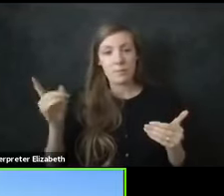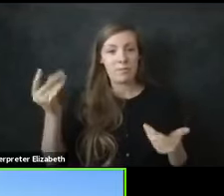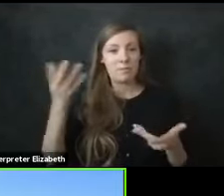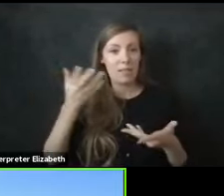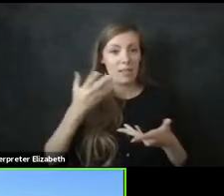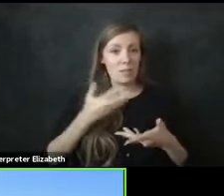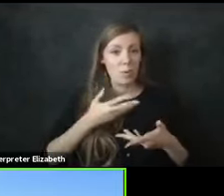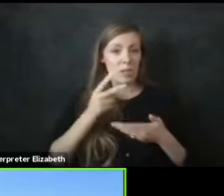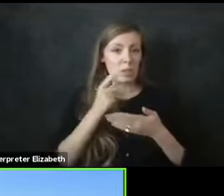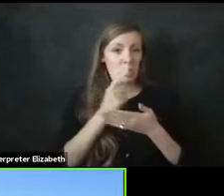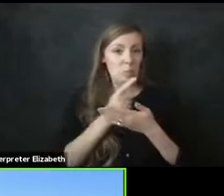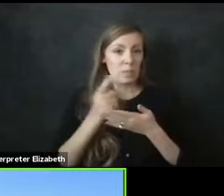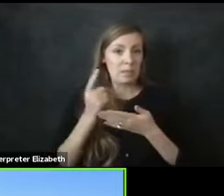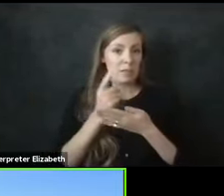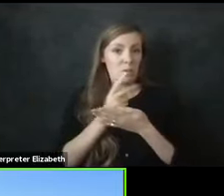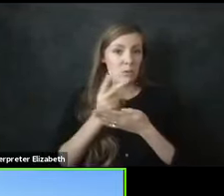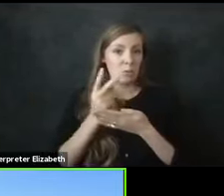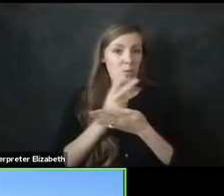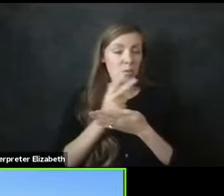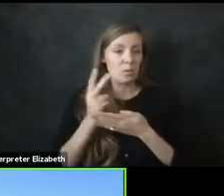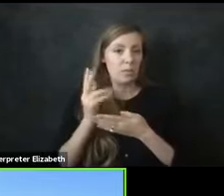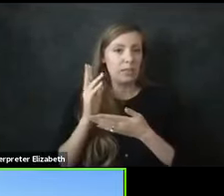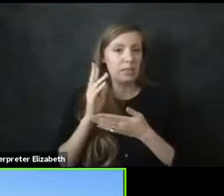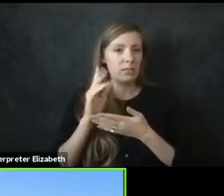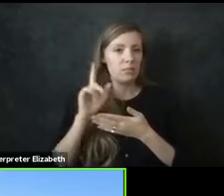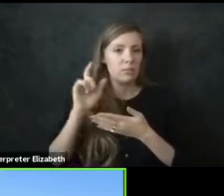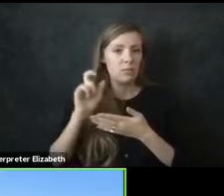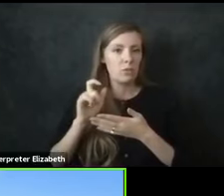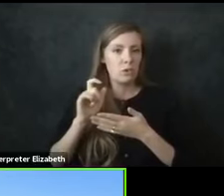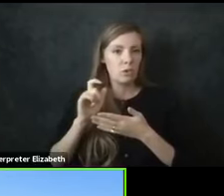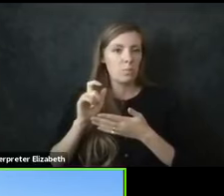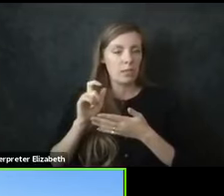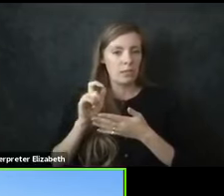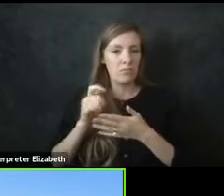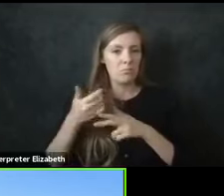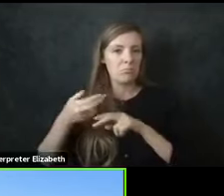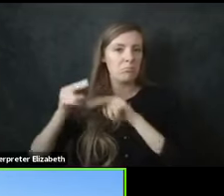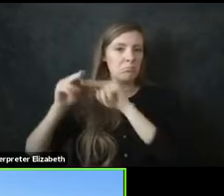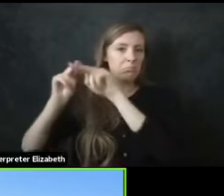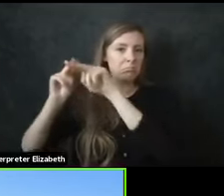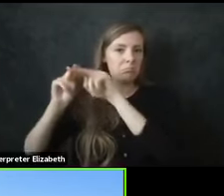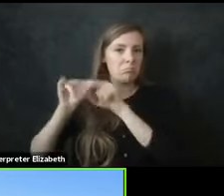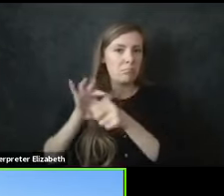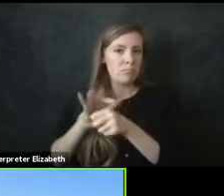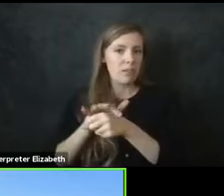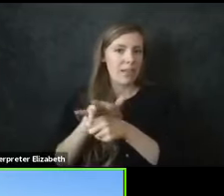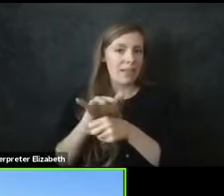to three weeks supply should be significantly increased. And as you mentioned, it's a different vaccine.